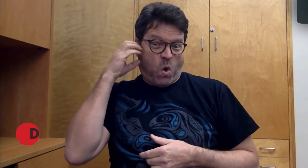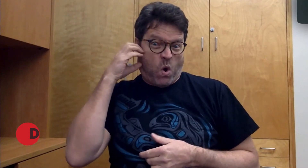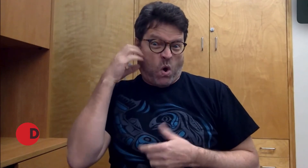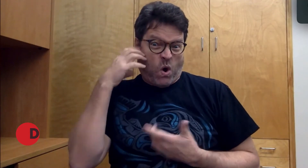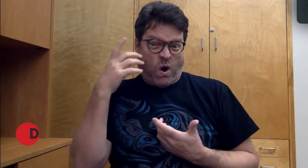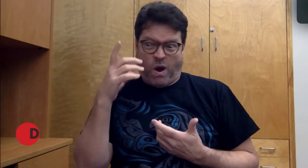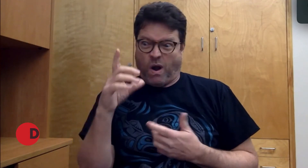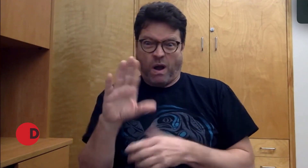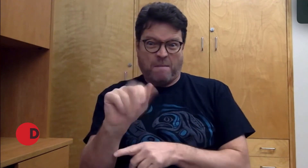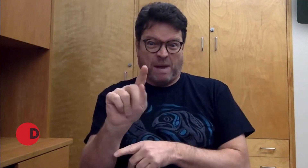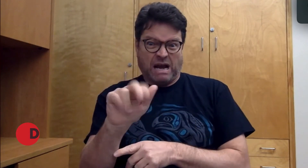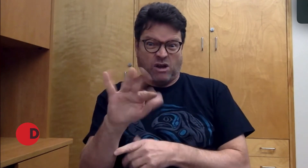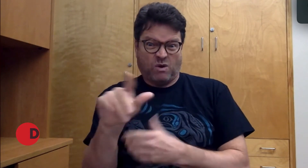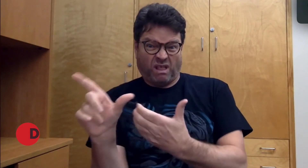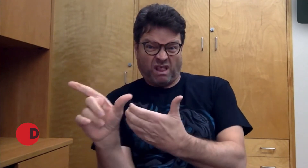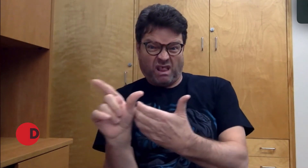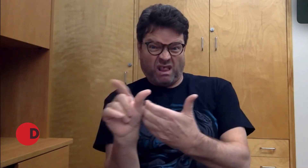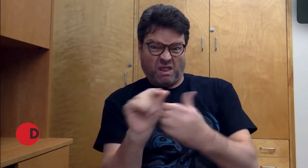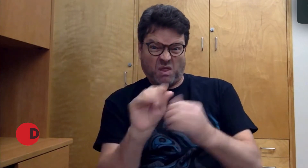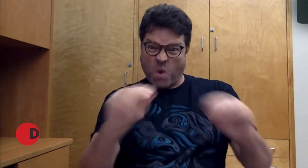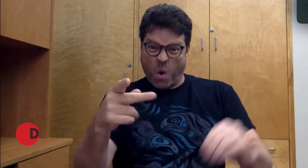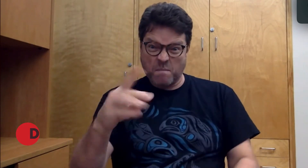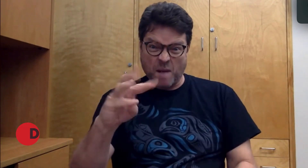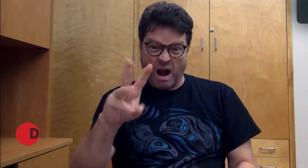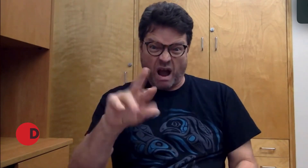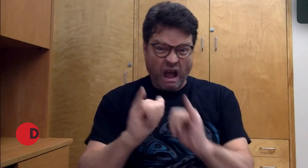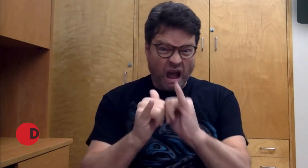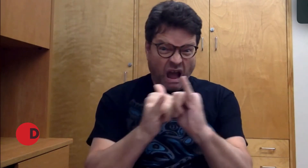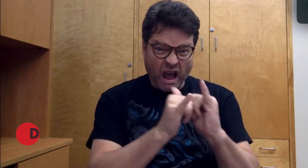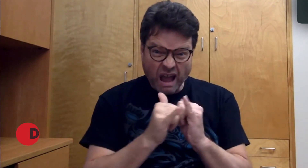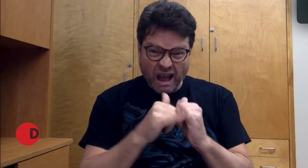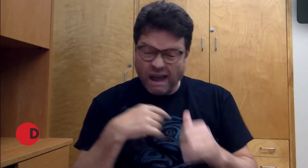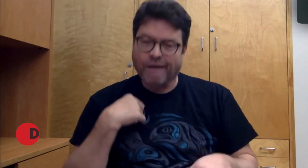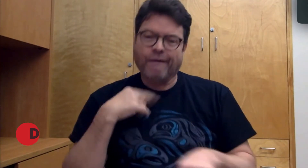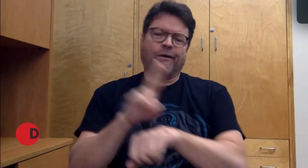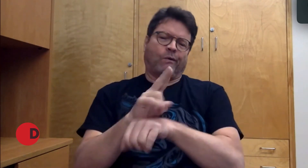My phone battery dropped and I had no power.